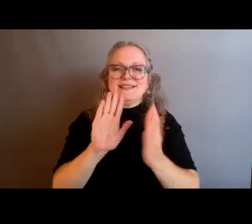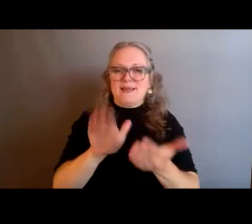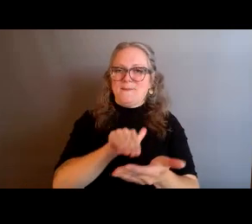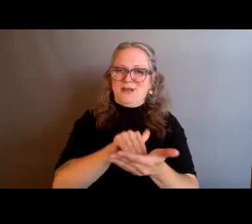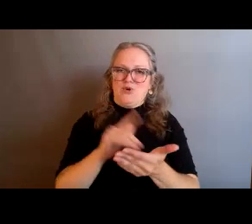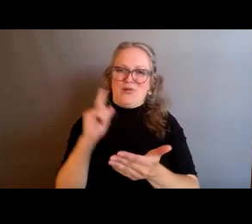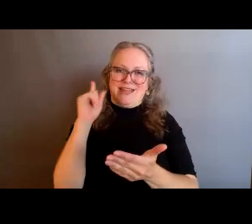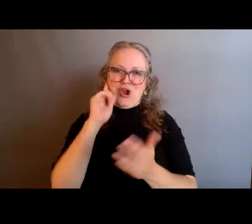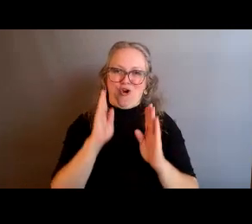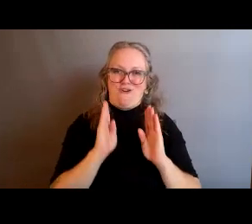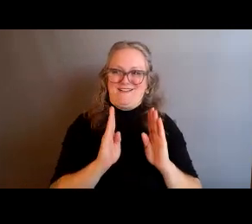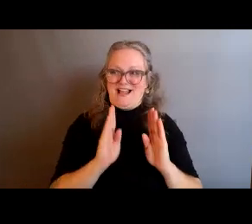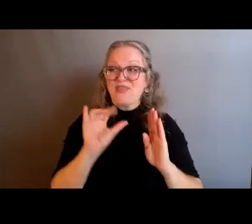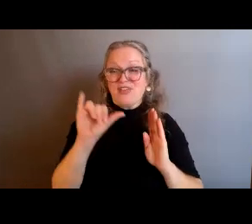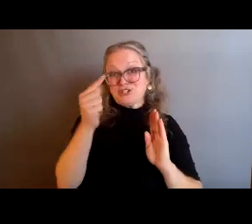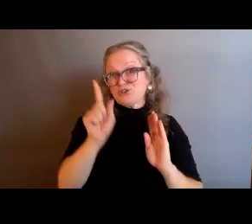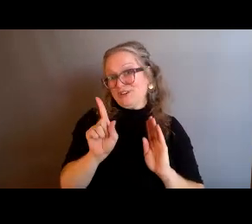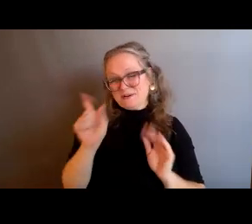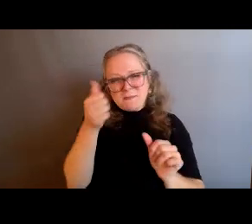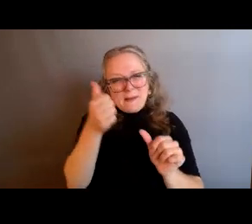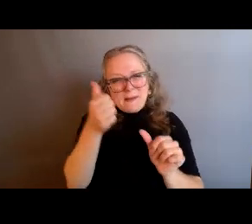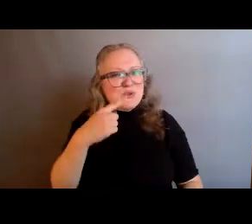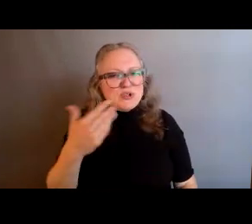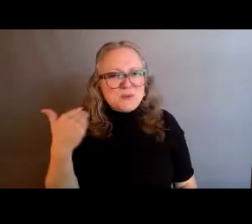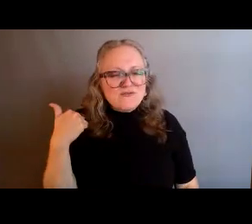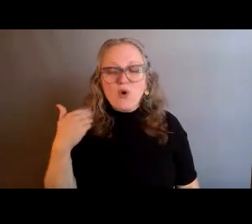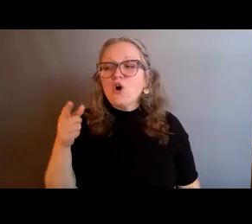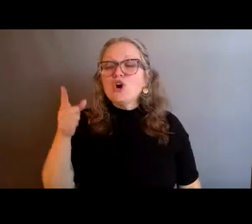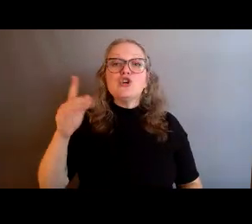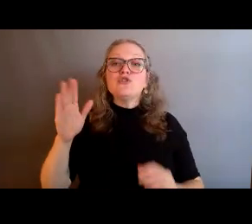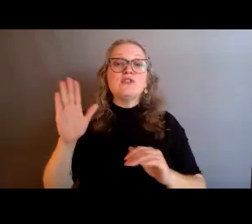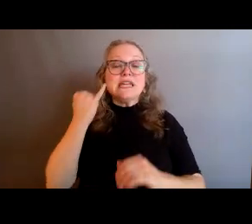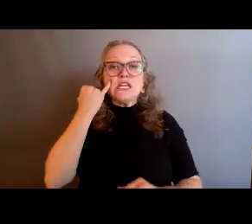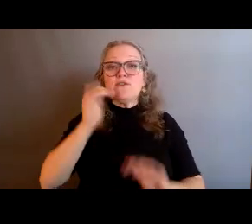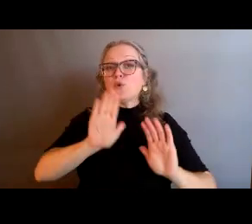This is the green thing. Remember I told you while ago. I said. You push the drum and it moves.